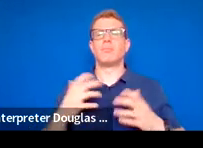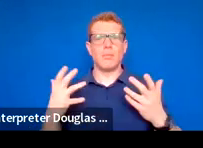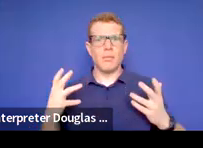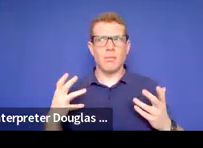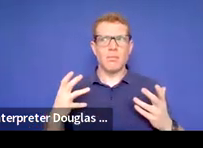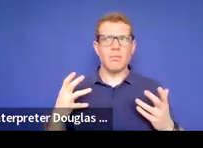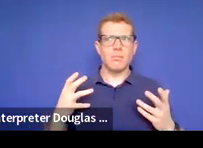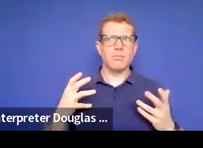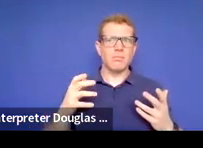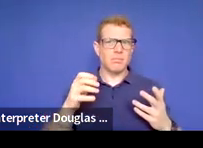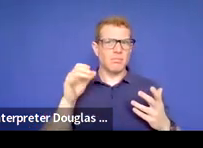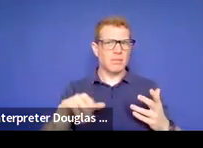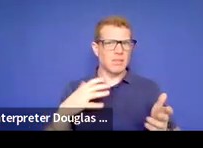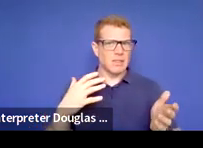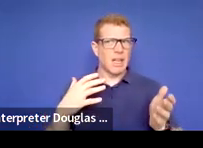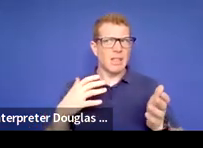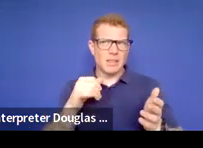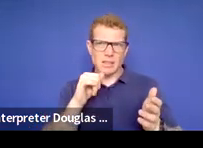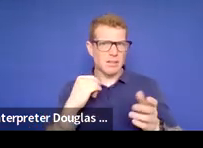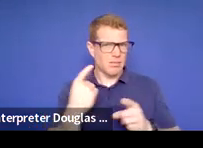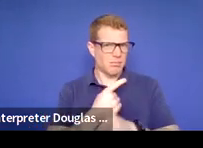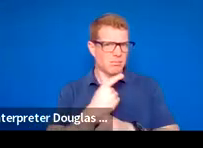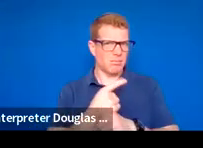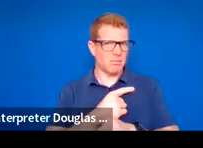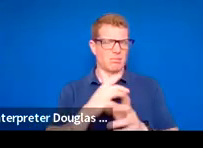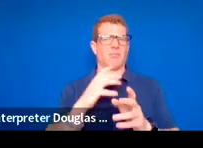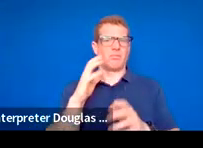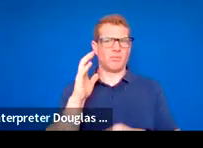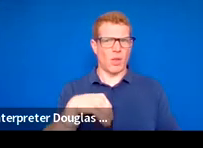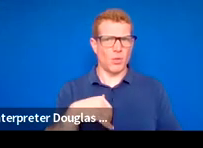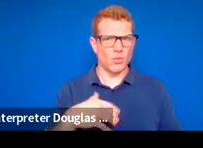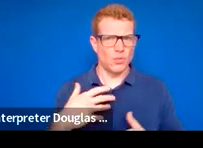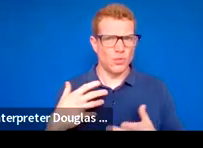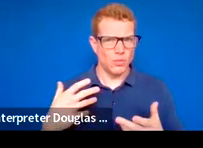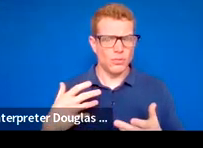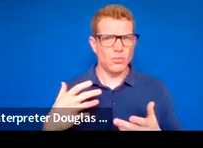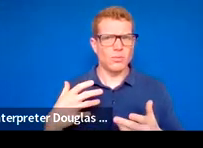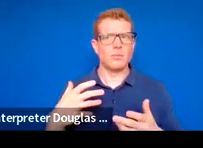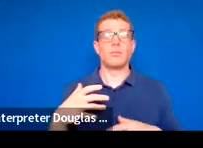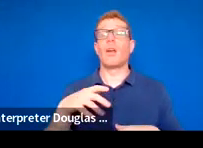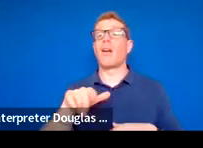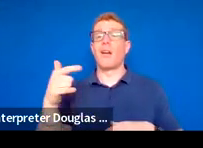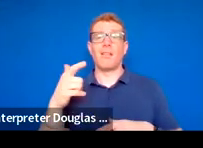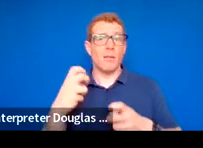That's a real red flag you need to see somebody the other problems keeping track of things.